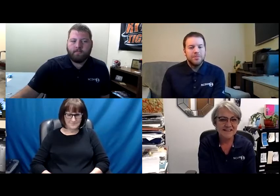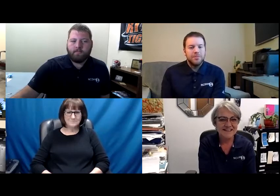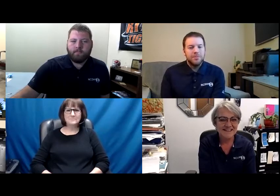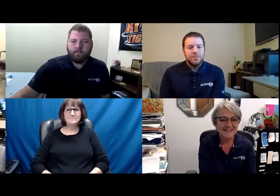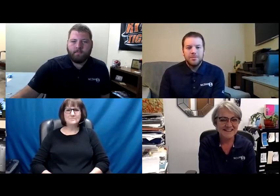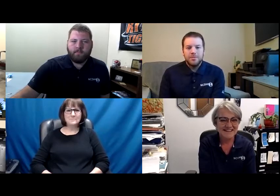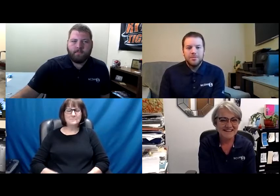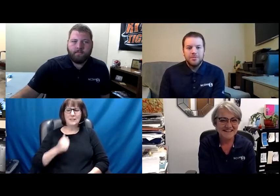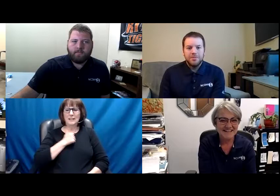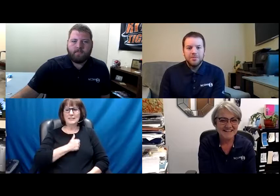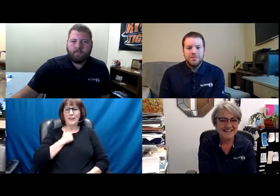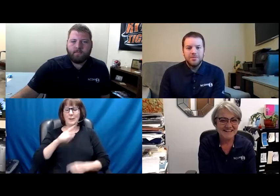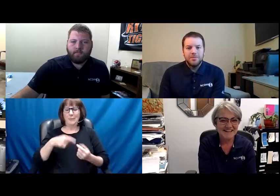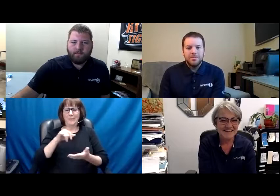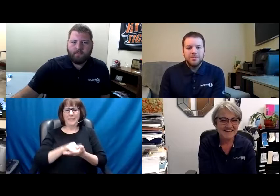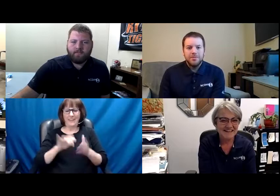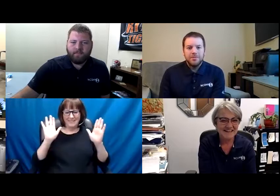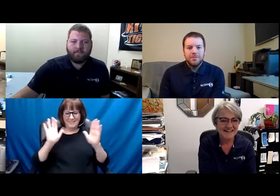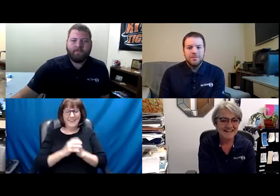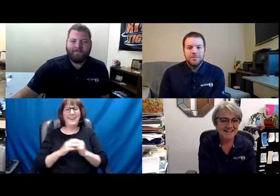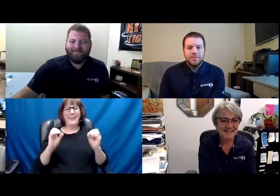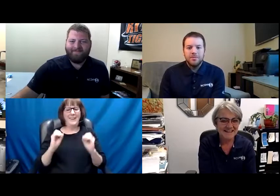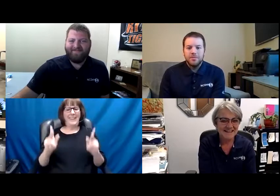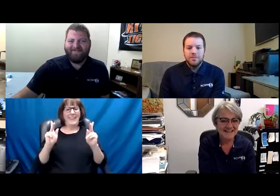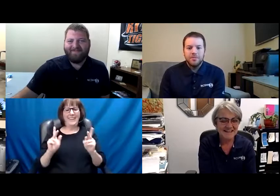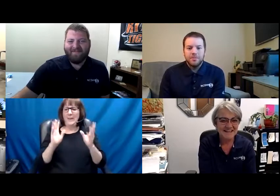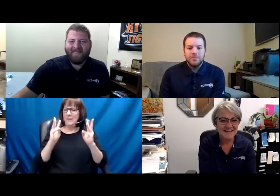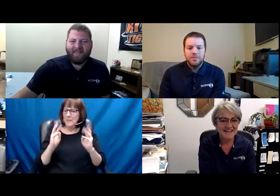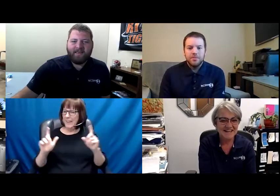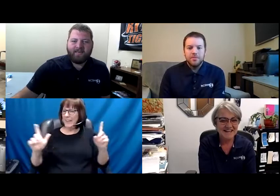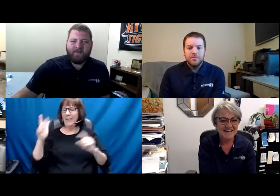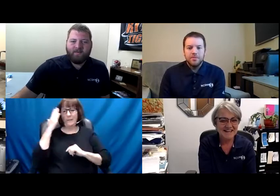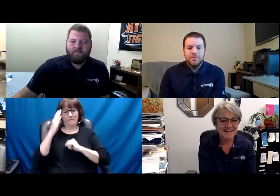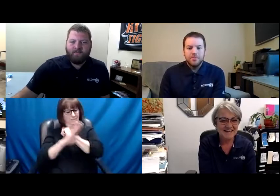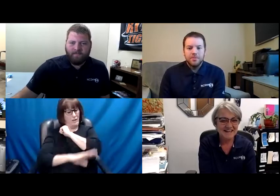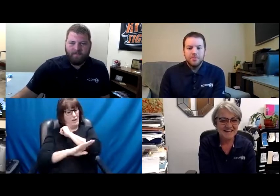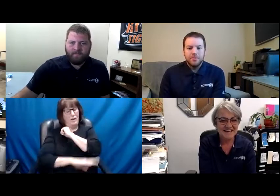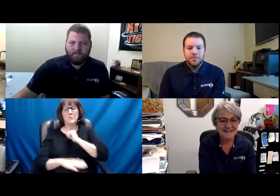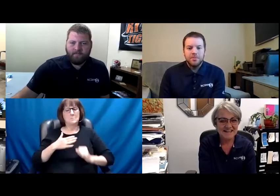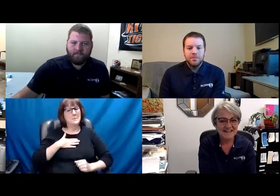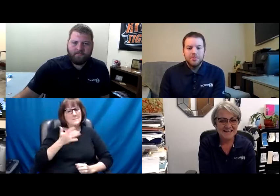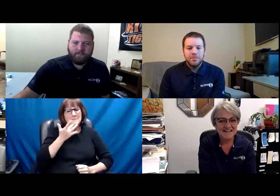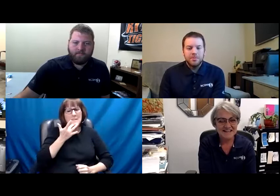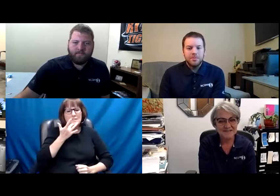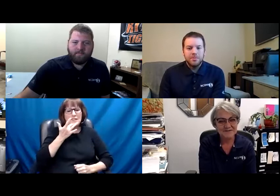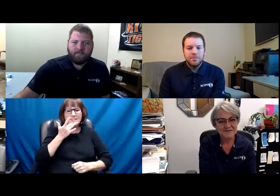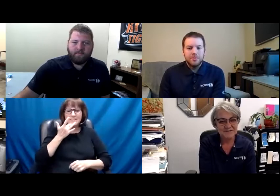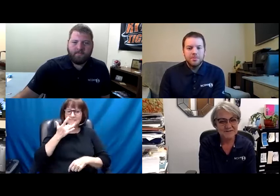Sorry about that. Okay well you know fall is my favorite time of year and I love to